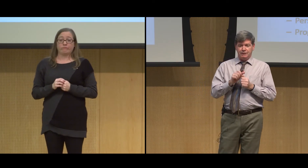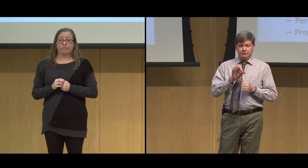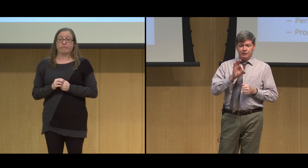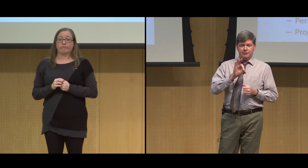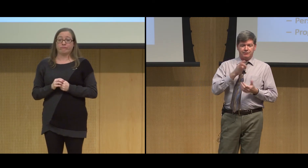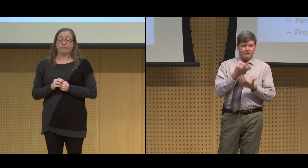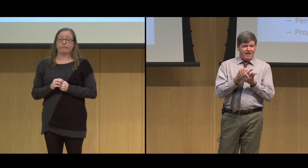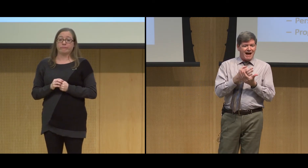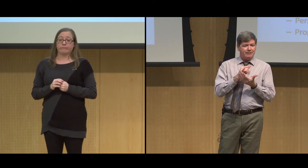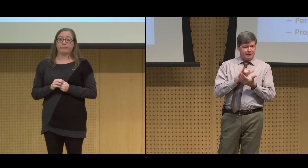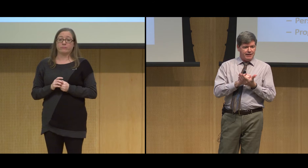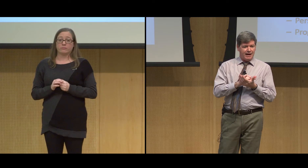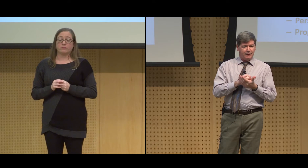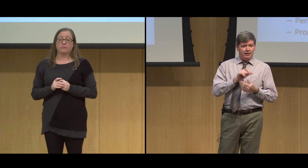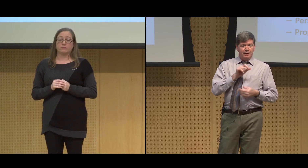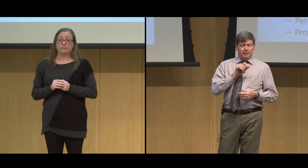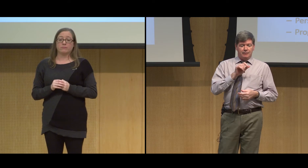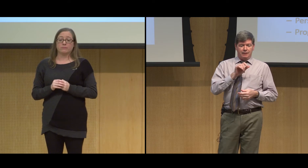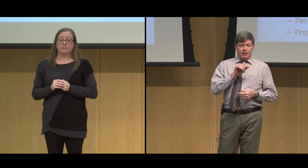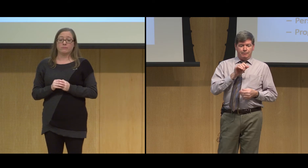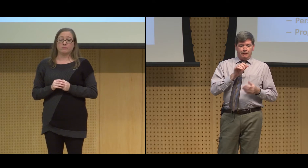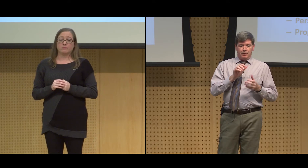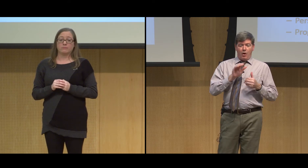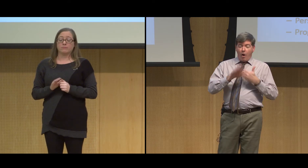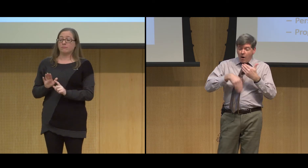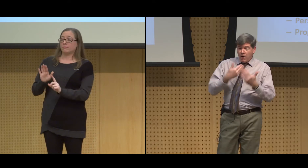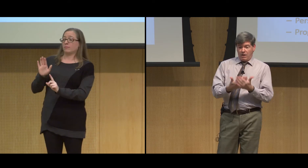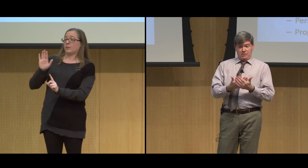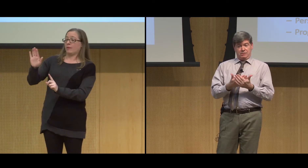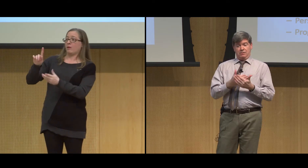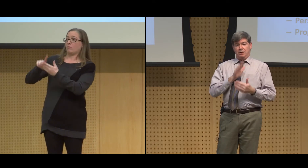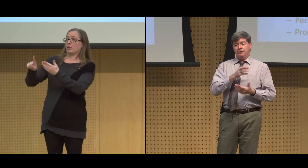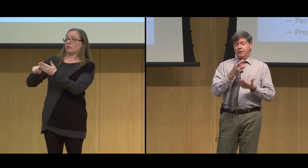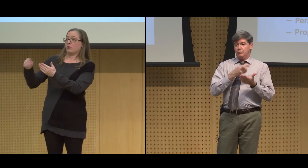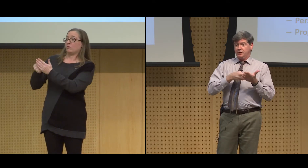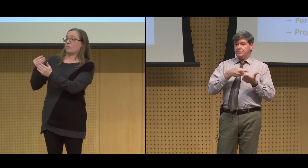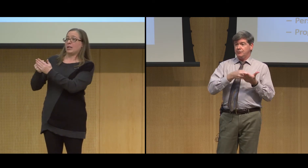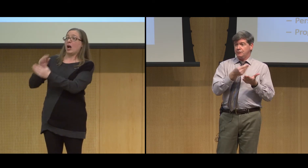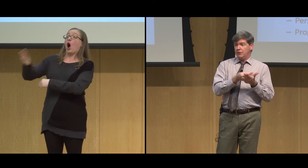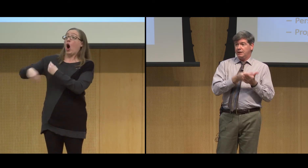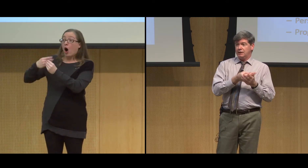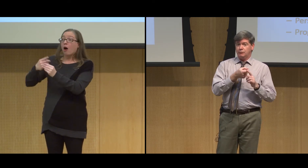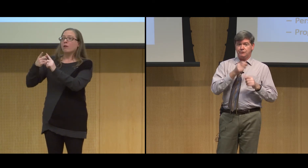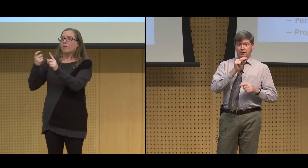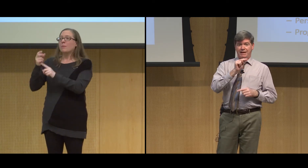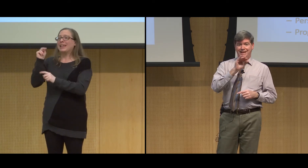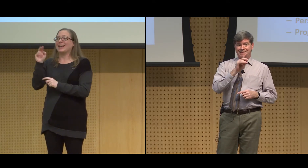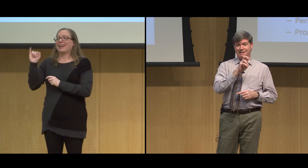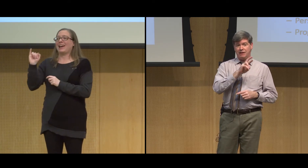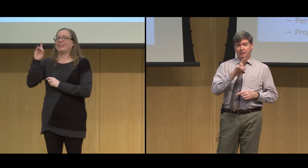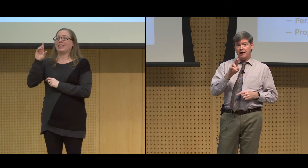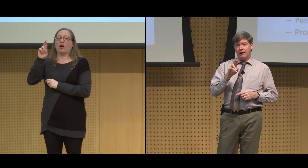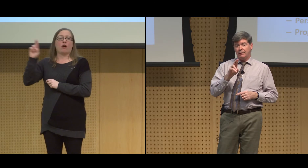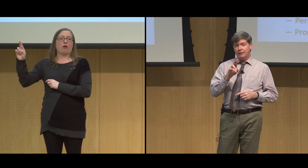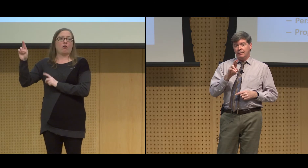with the fact that all of their research money was from NIDRR